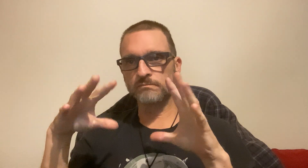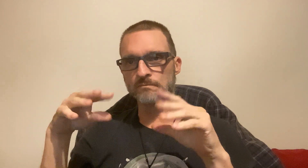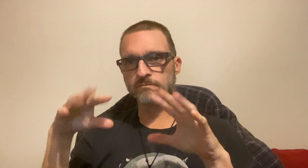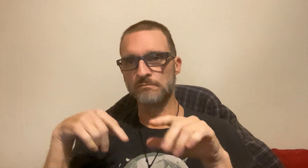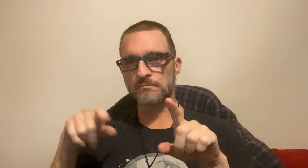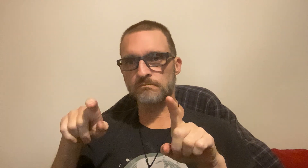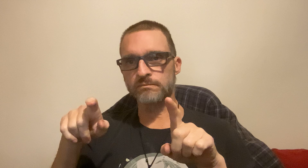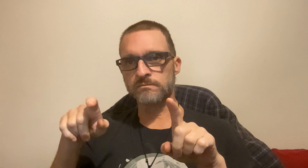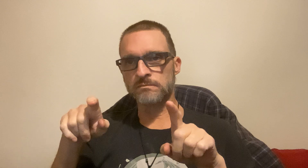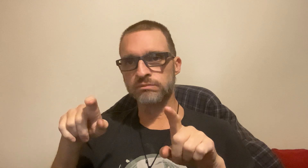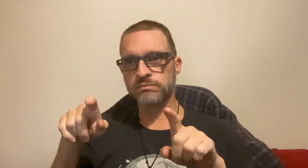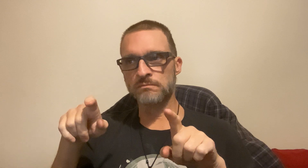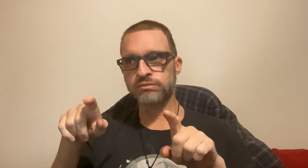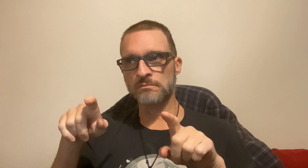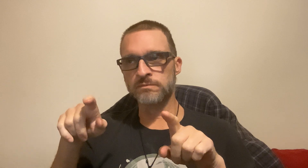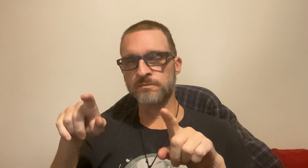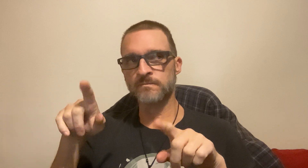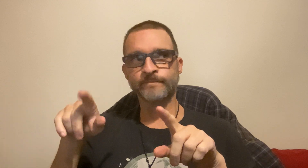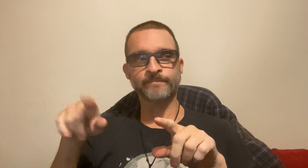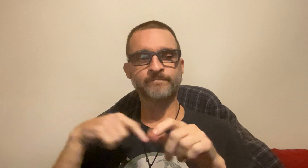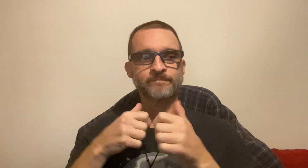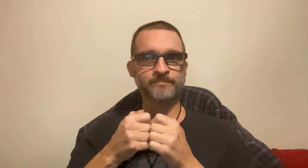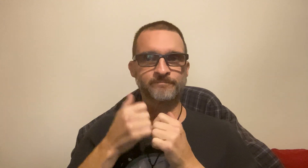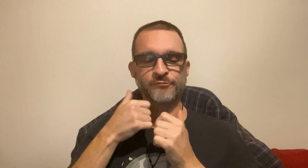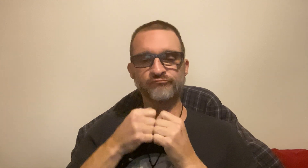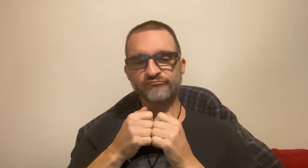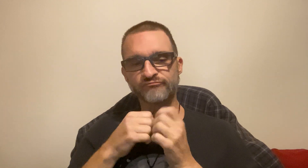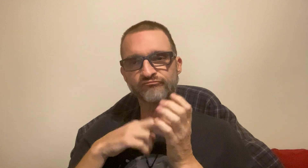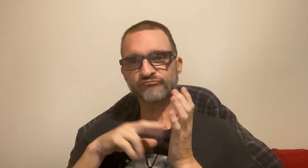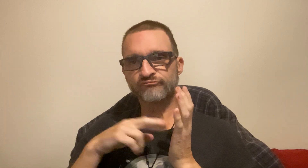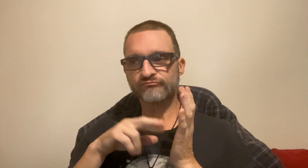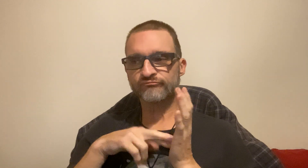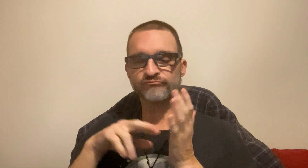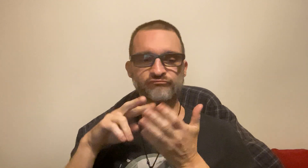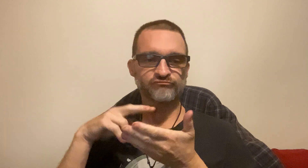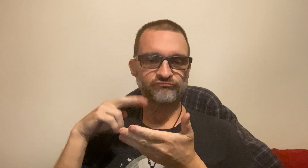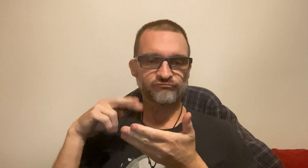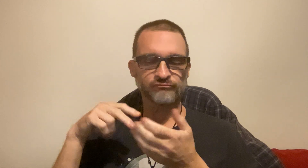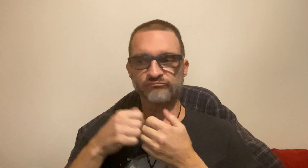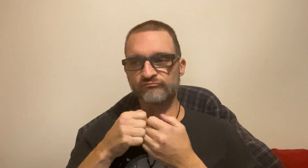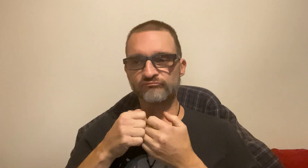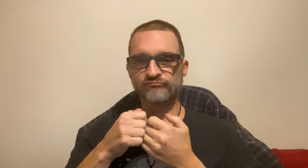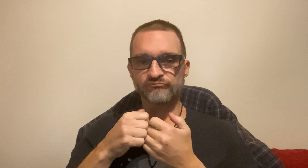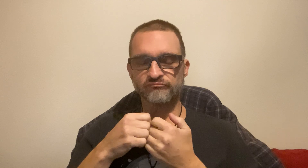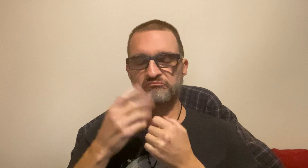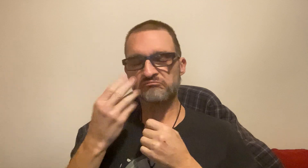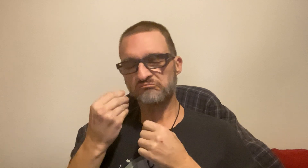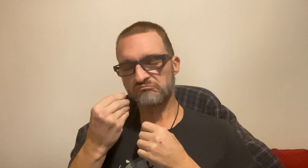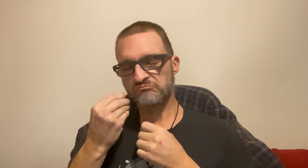I could feel the pain throbbing in both feet. I went on my phone reading and looking up stuff.